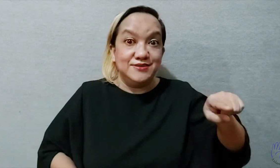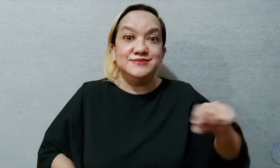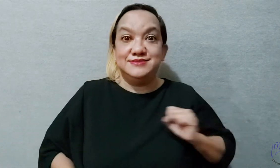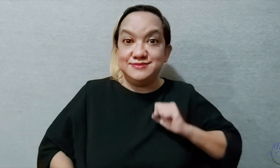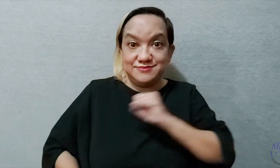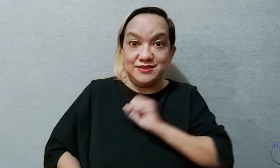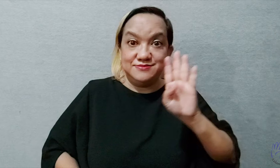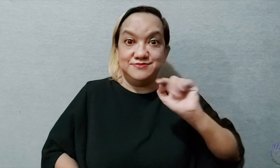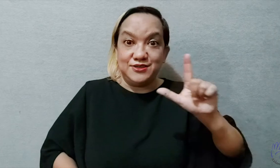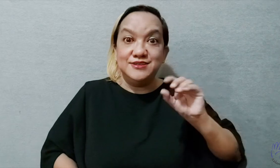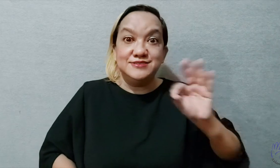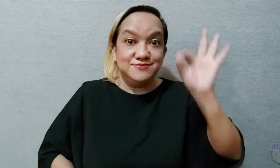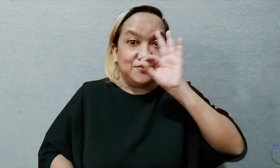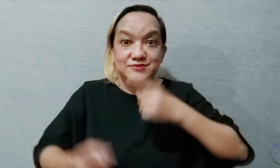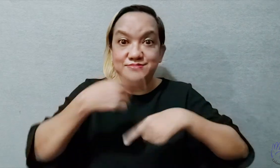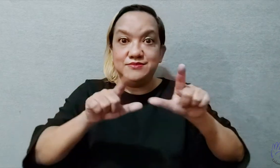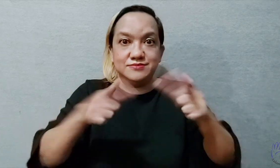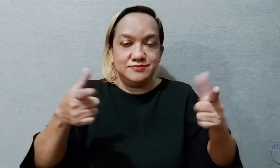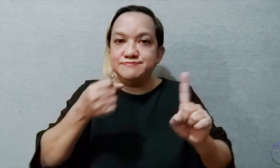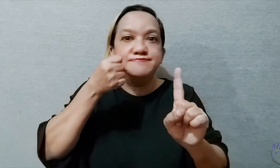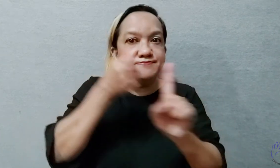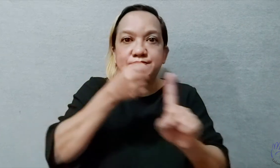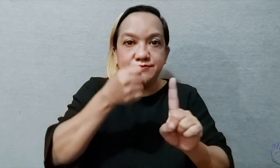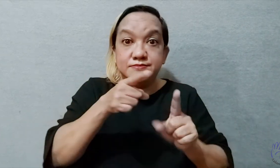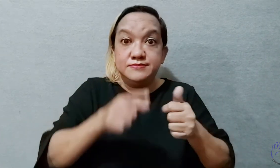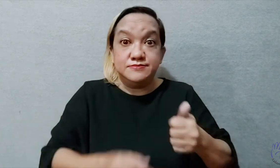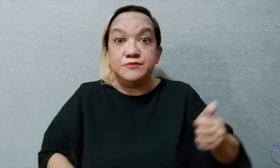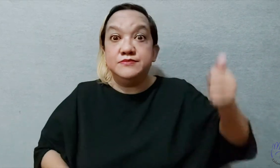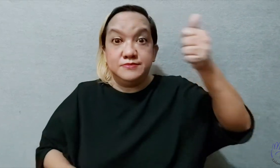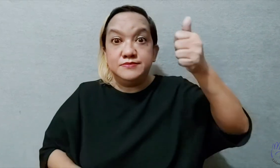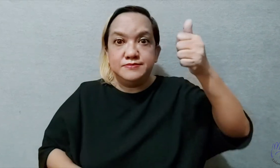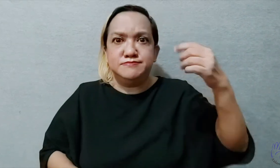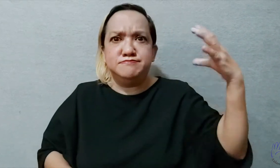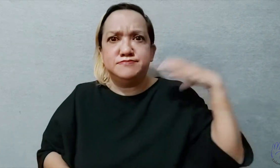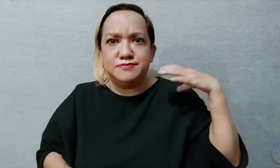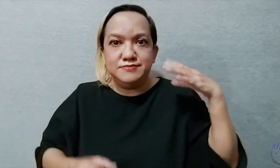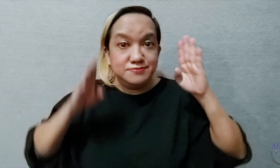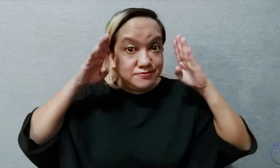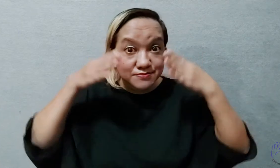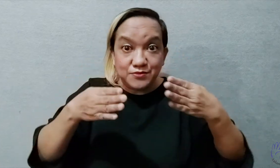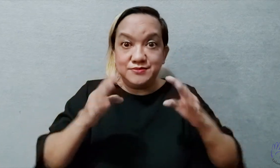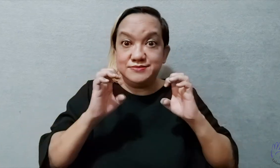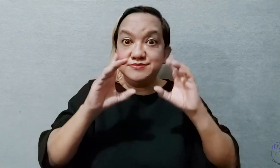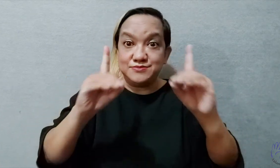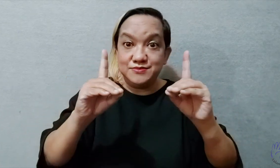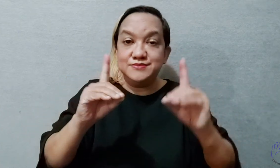However, when the bill was handed to the Head of Senate Committee on Education, Culture & Art